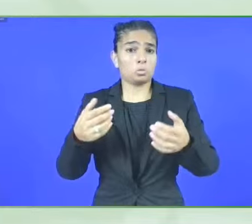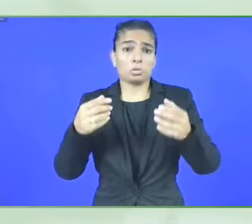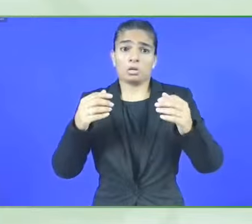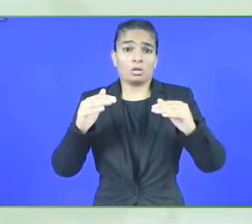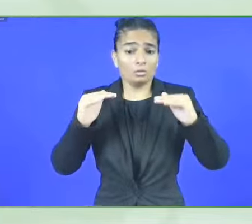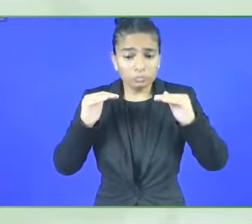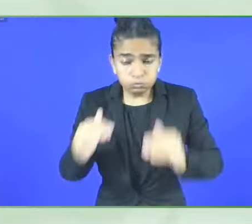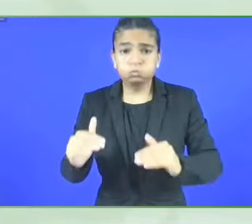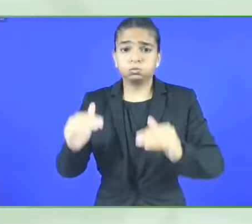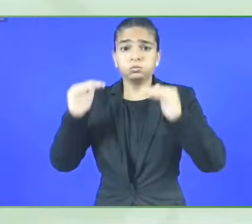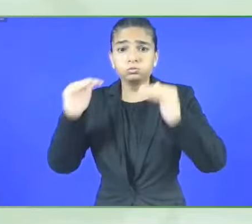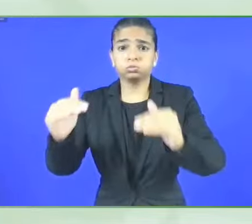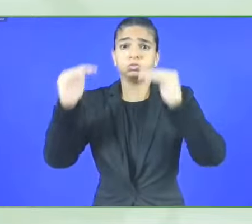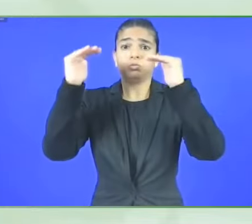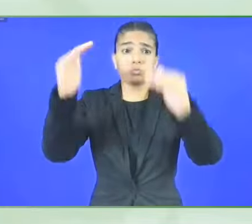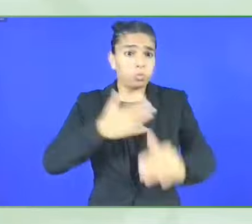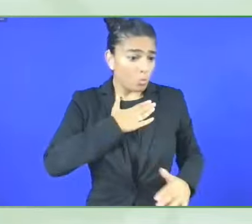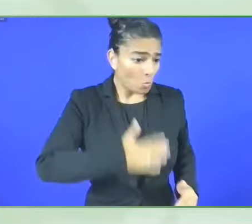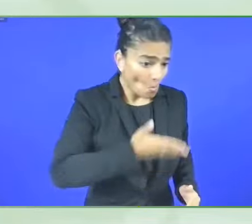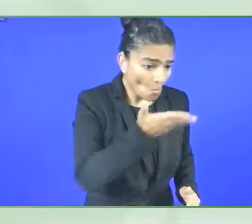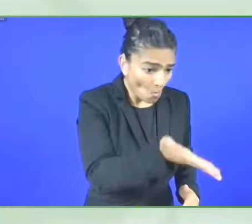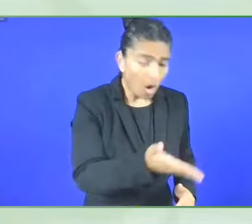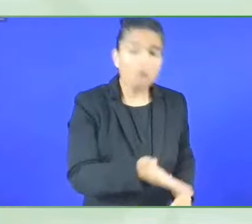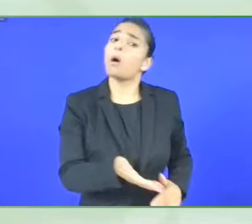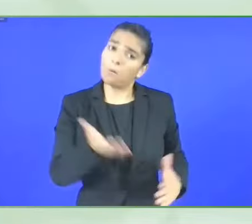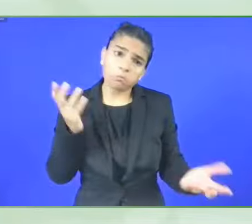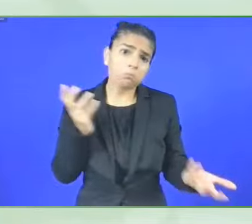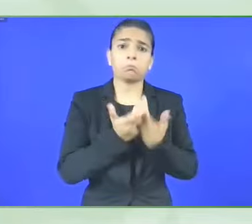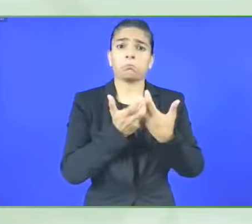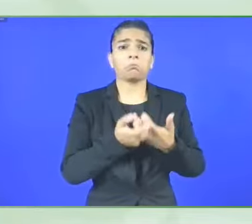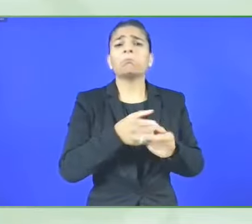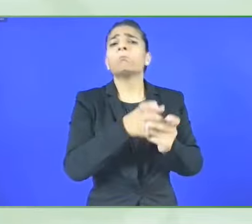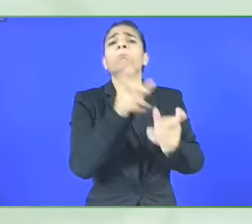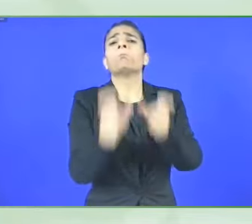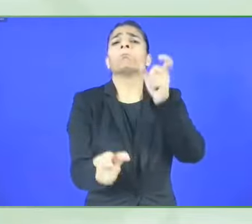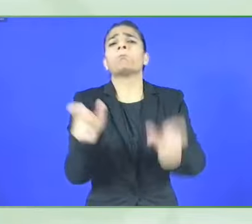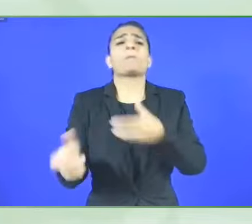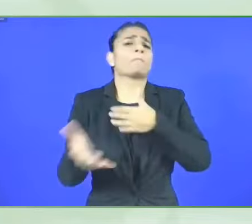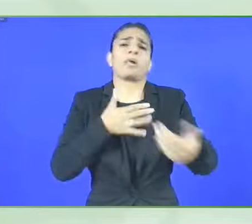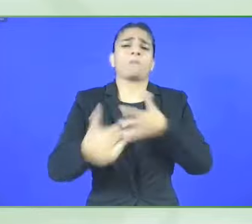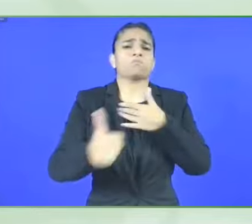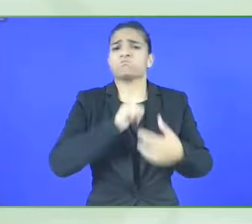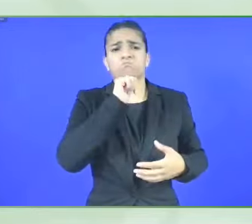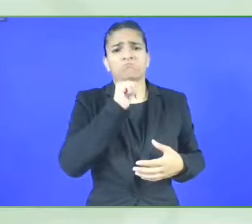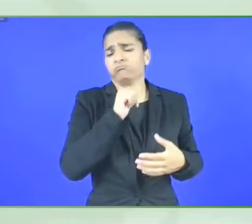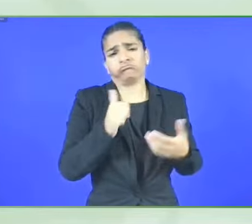Universal Design is also a very different tool than accessibility.